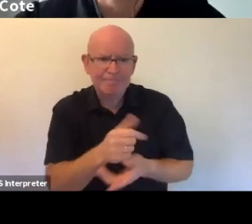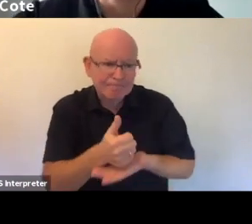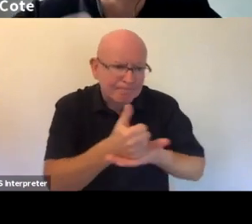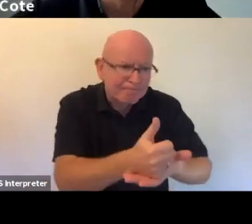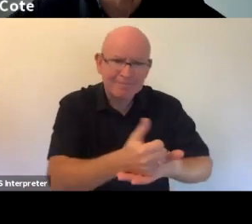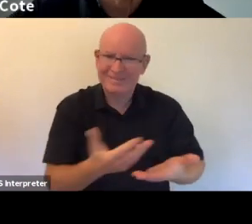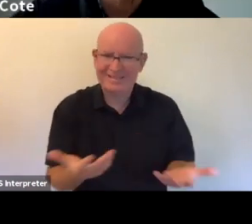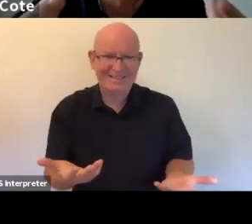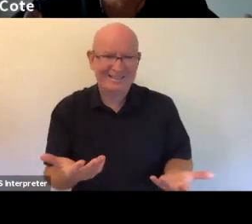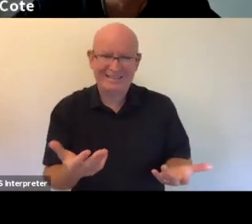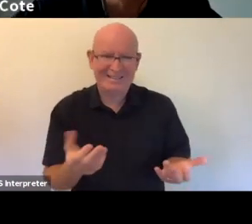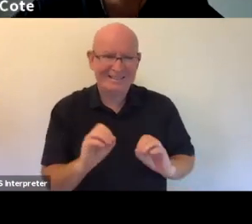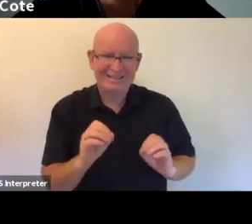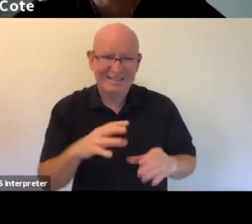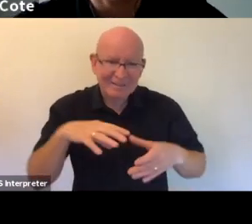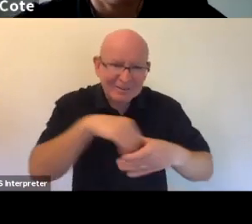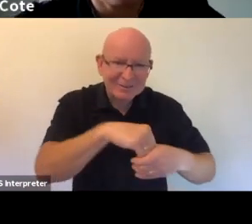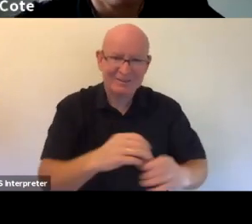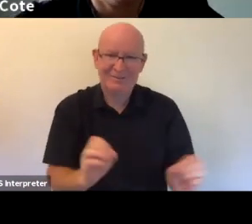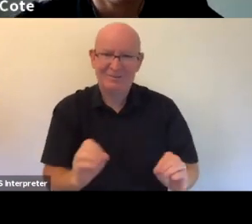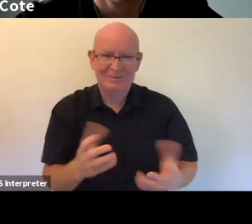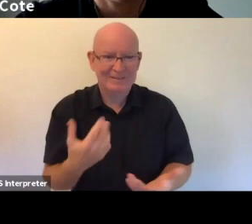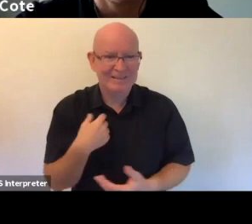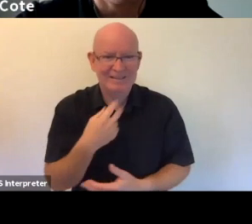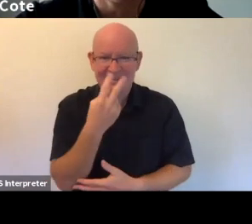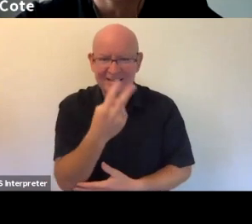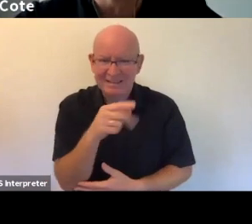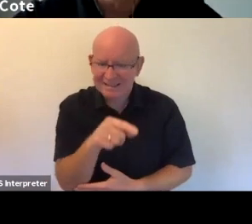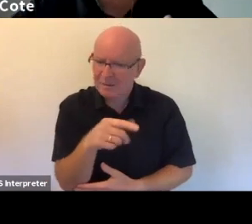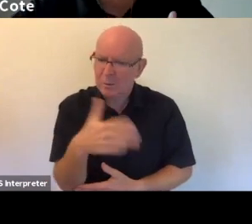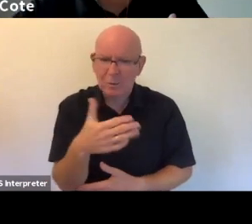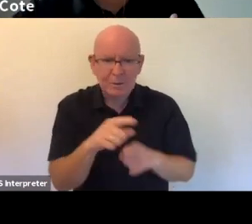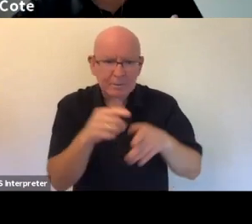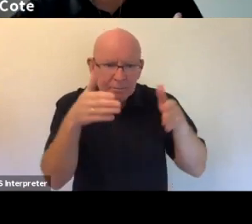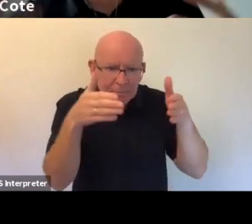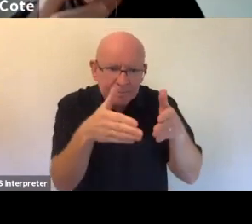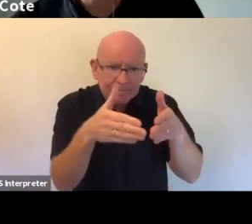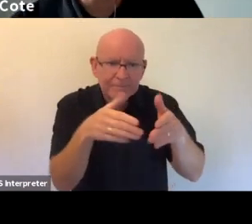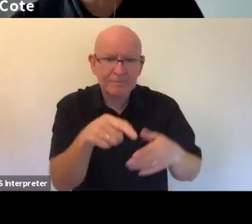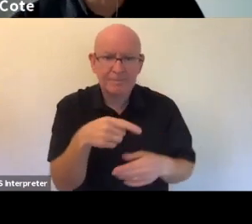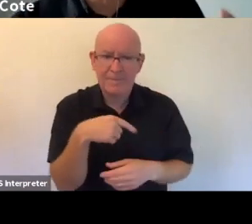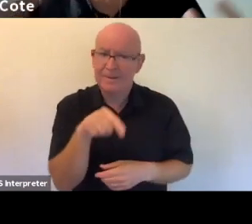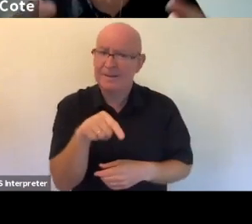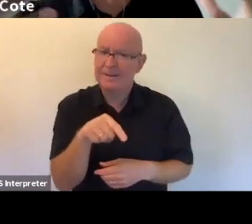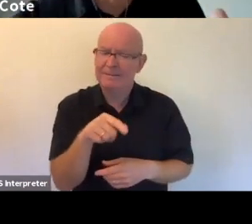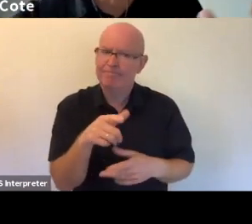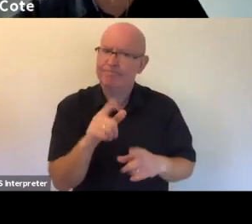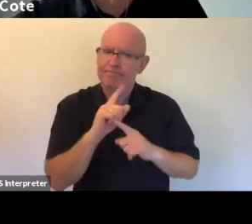governments reaching out to organisations of persons with disabilities to get their list of members and try to work together,